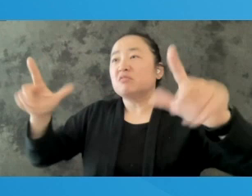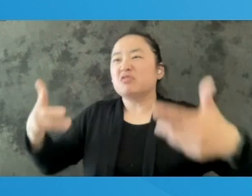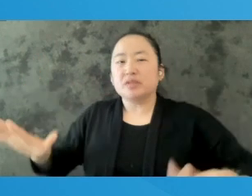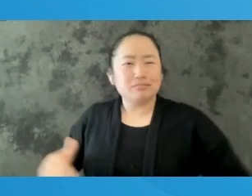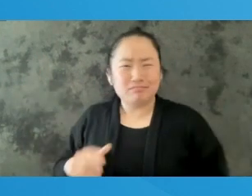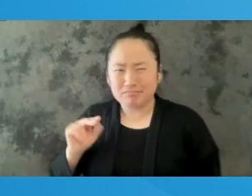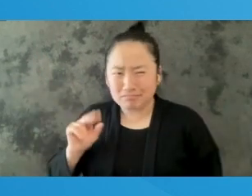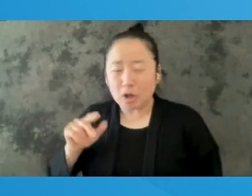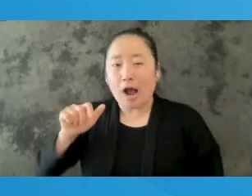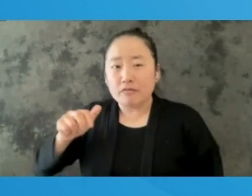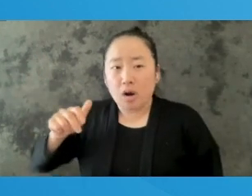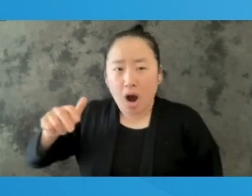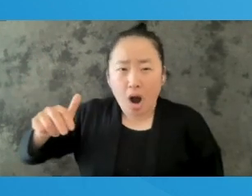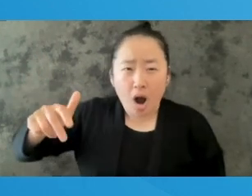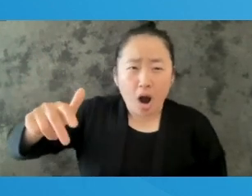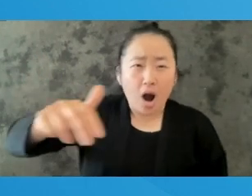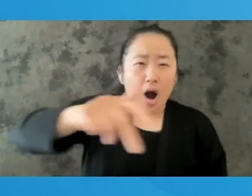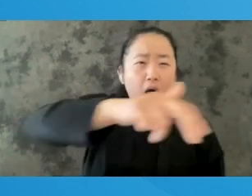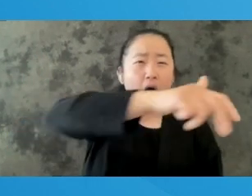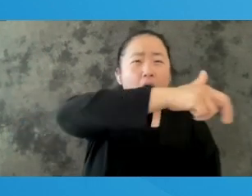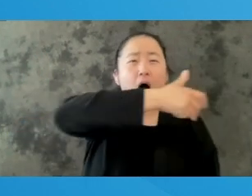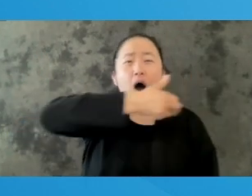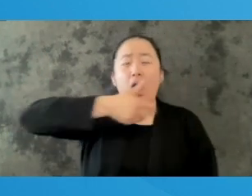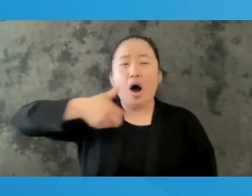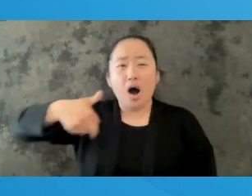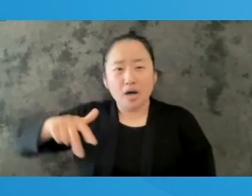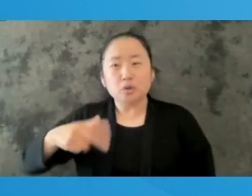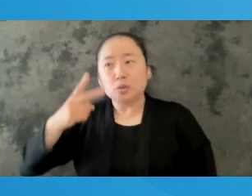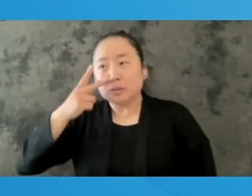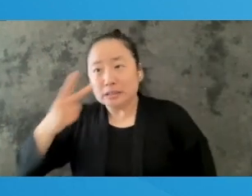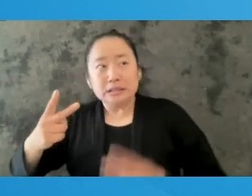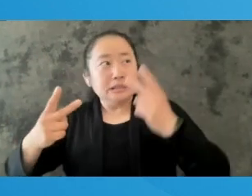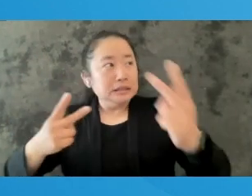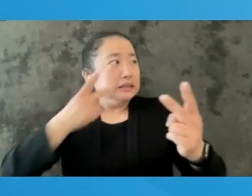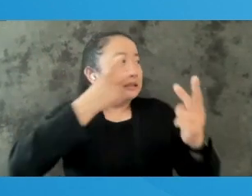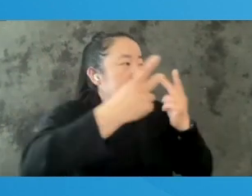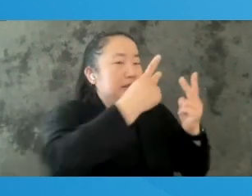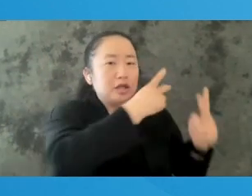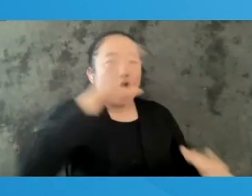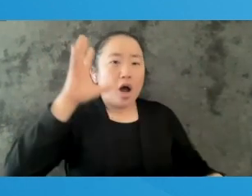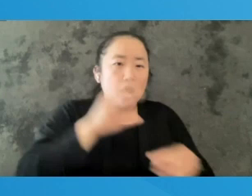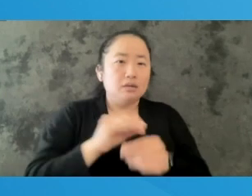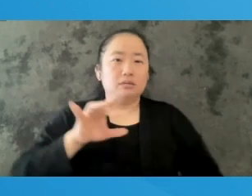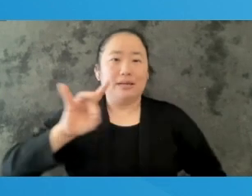So, hopefully, some of you will be able to come and see us in DC, this will be up ongoing.